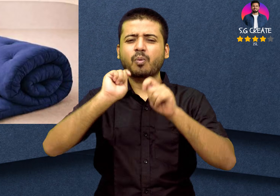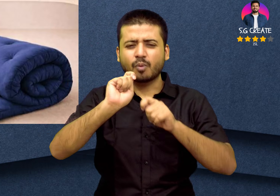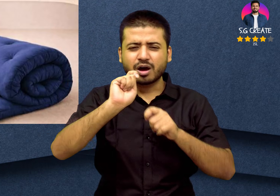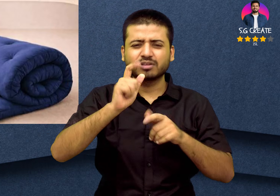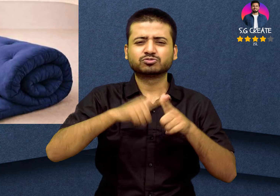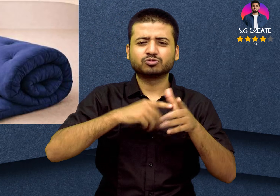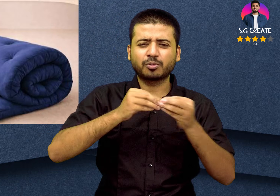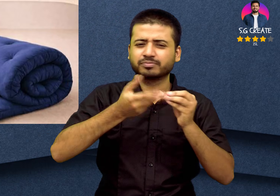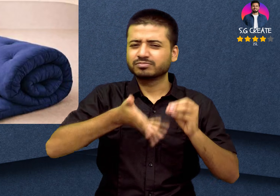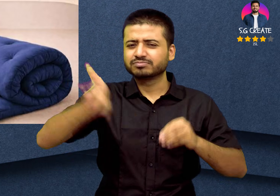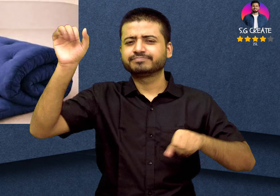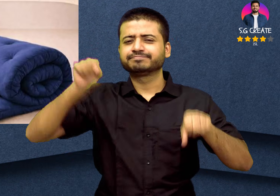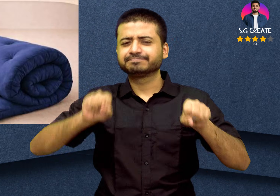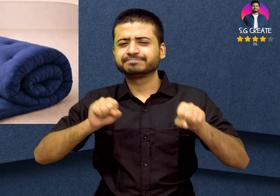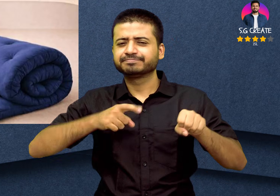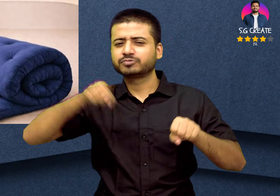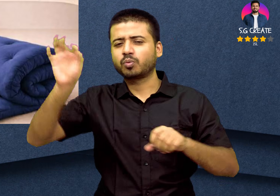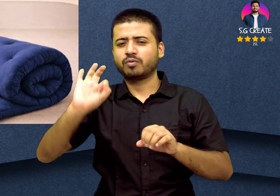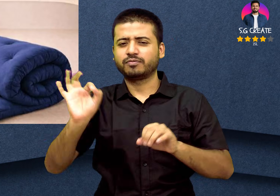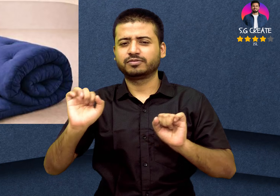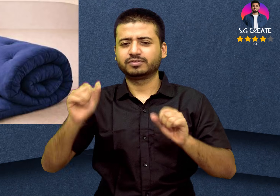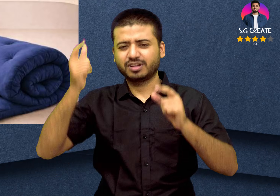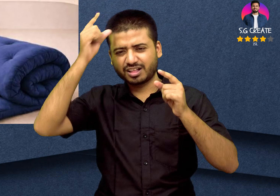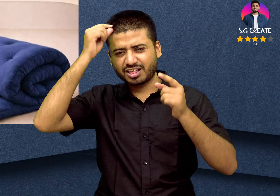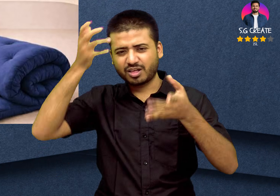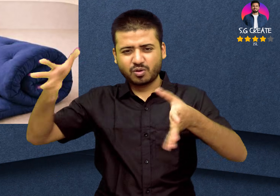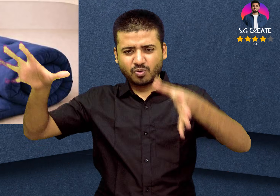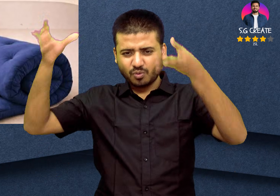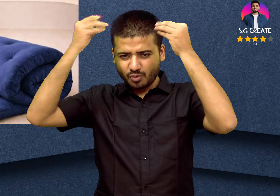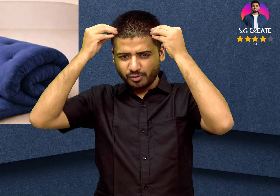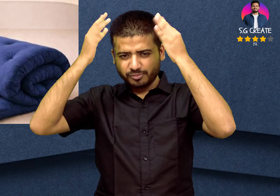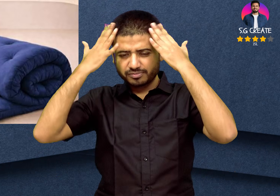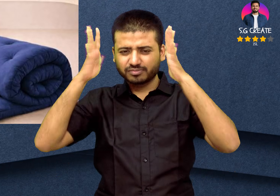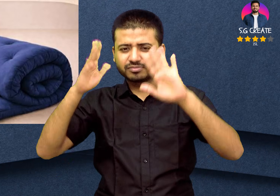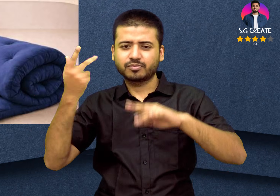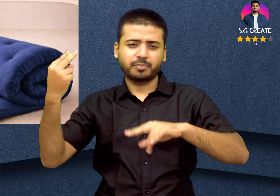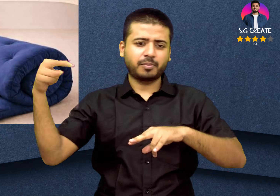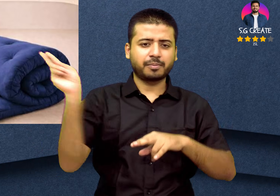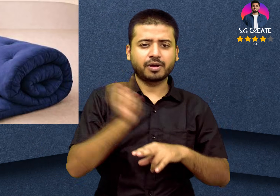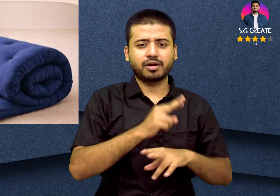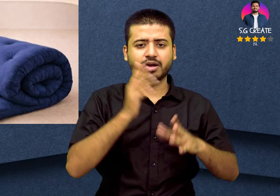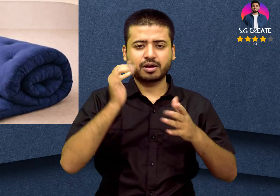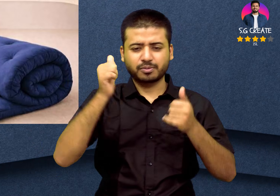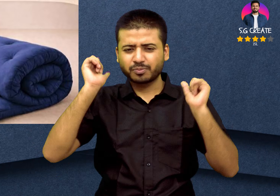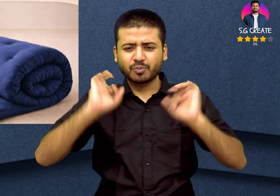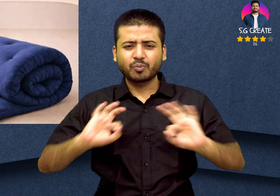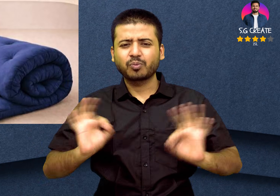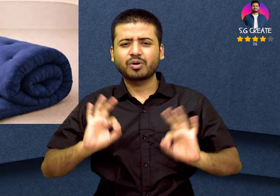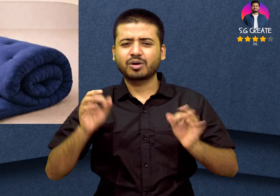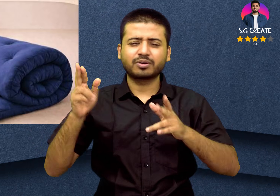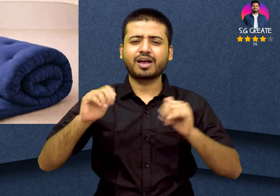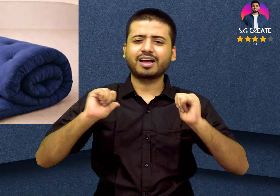sanctuary for optimal rest. The hidden biological accumulation. To truly understand why unwashed